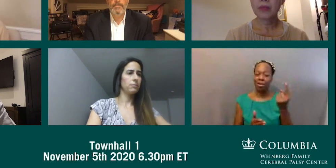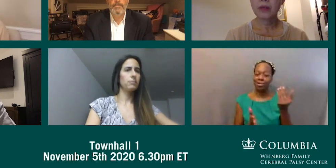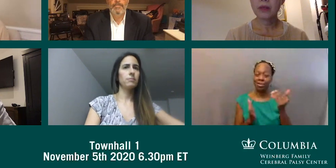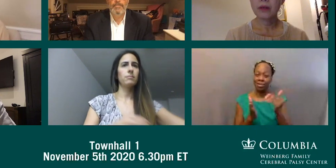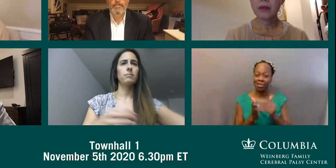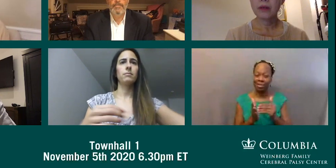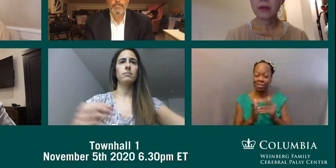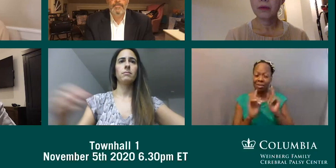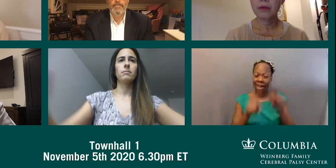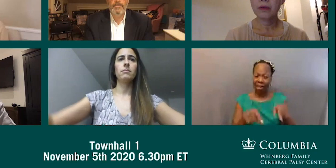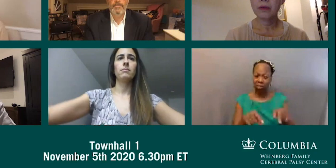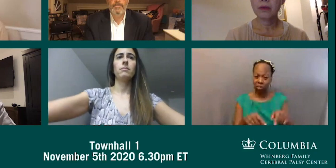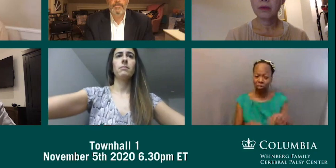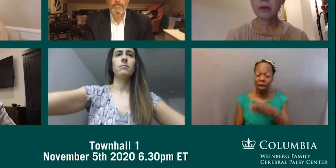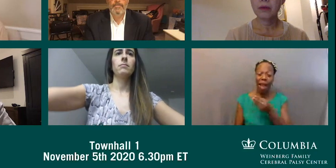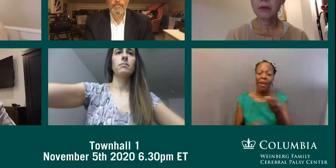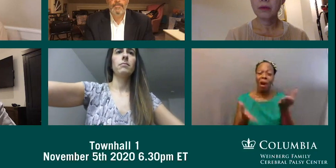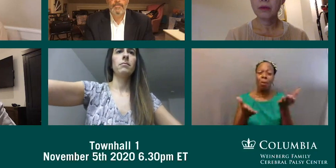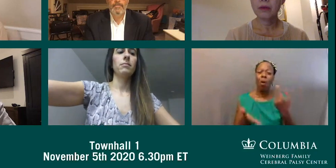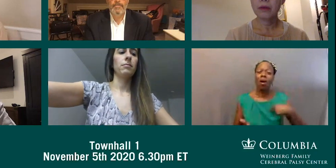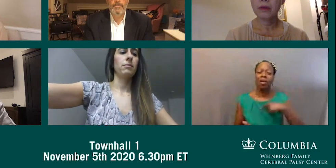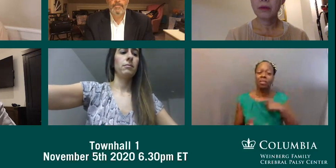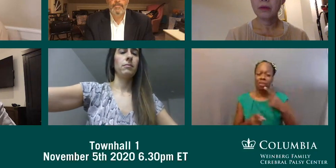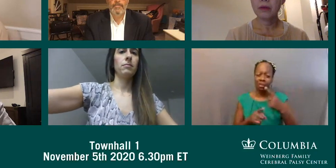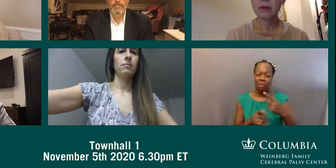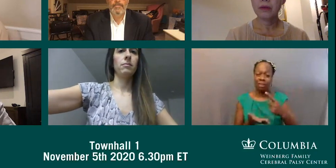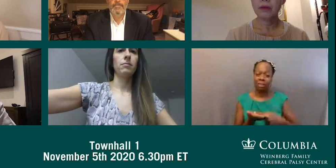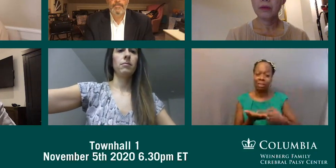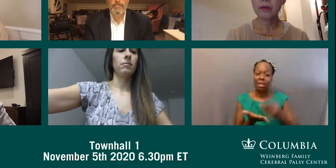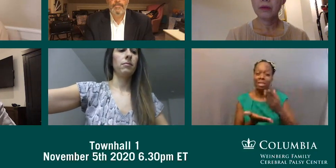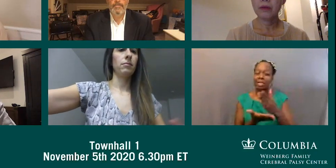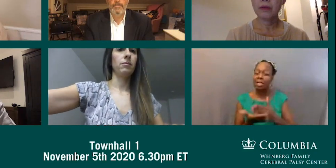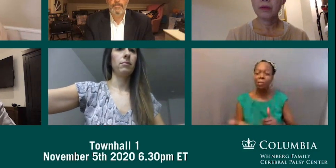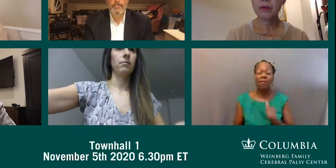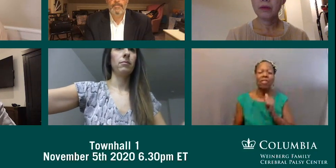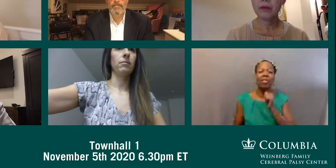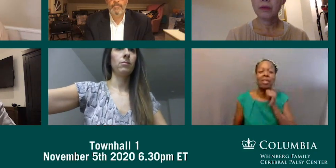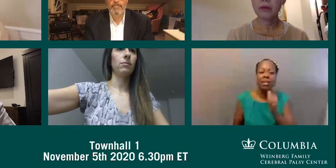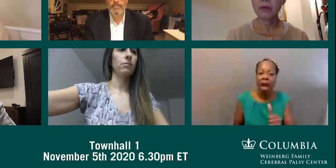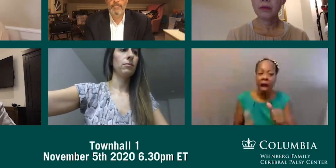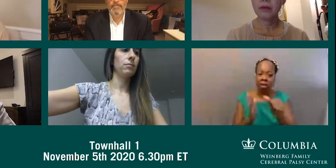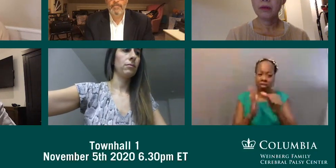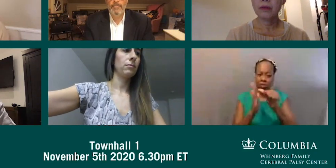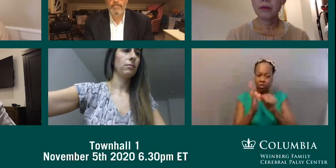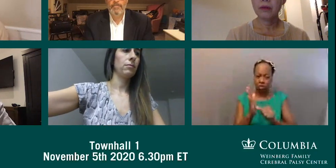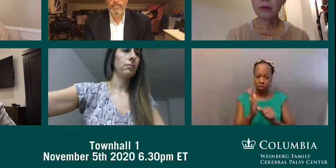And I know that obviously orthopedic surgeons do that as well, but as a physiatrist, what are some of the nonoperative options